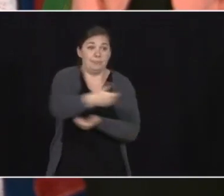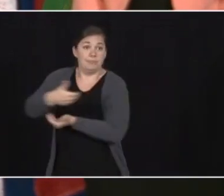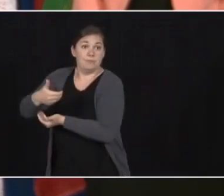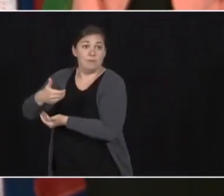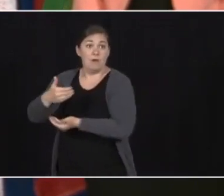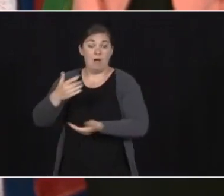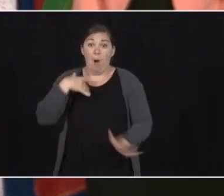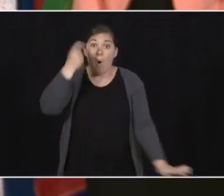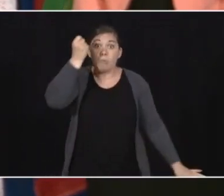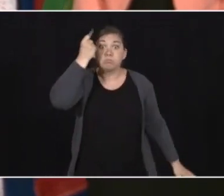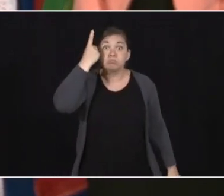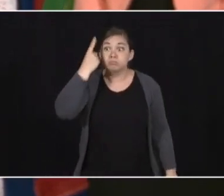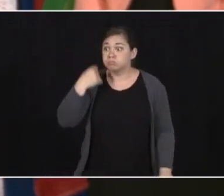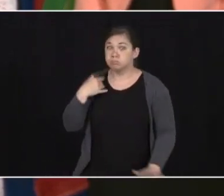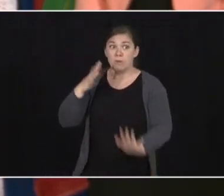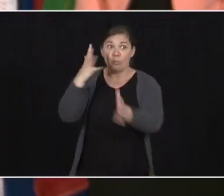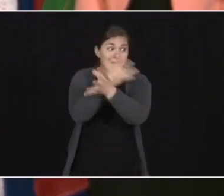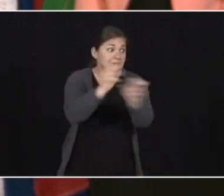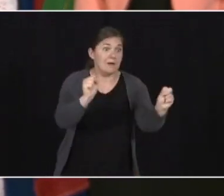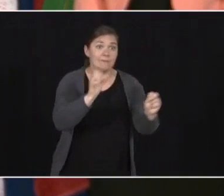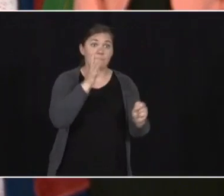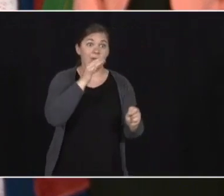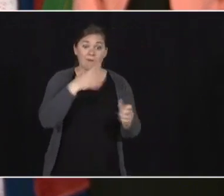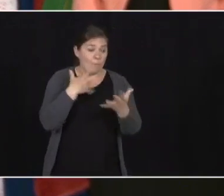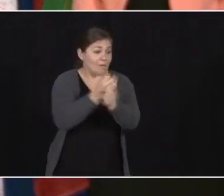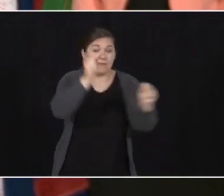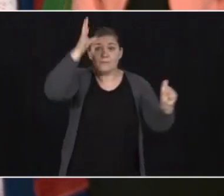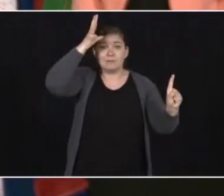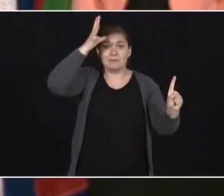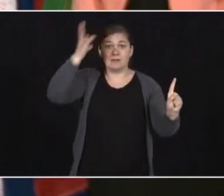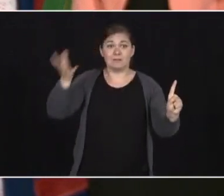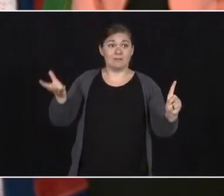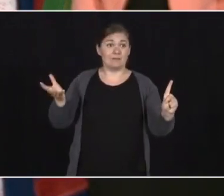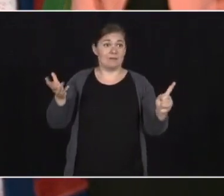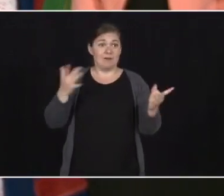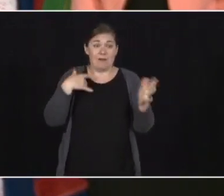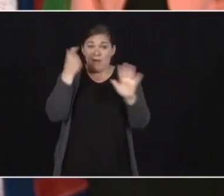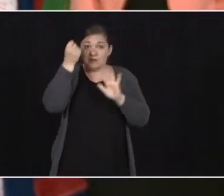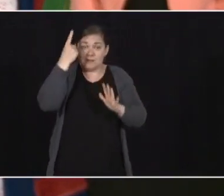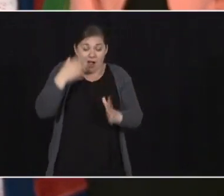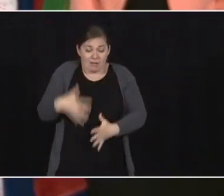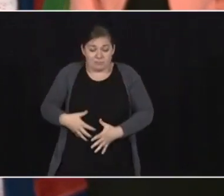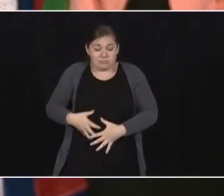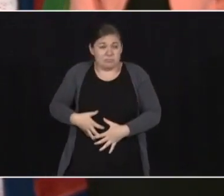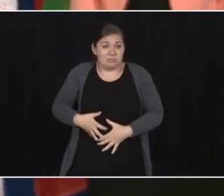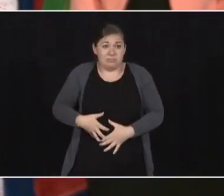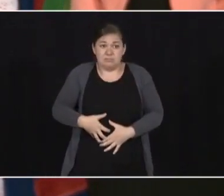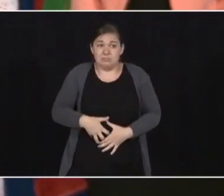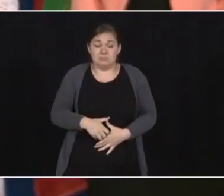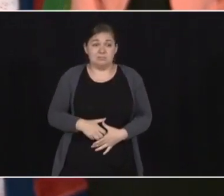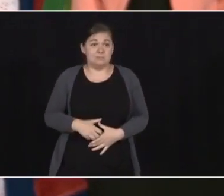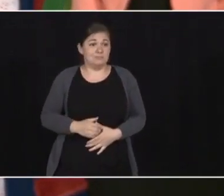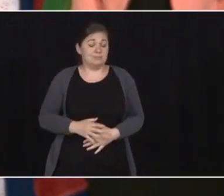Go get your mom or your dad. That's the first instinct. Thank you very much.